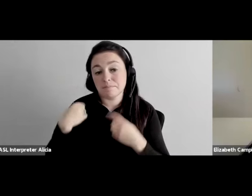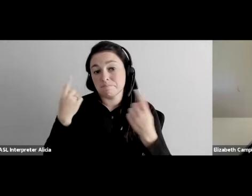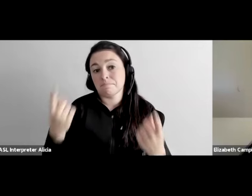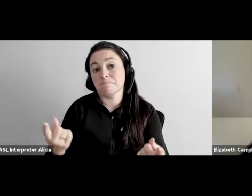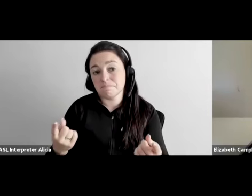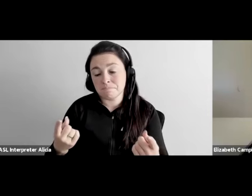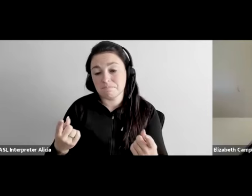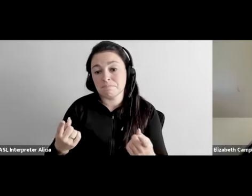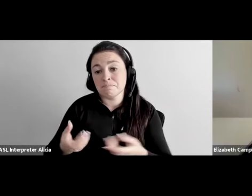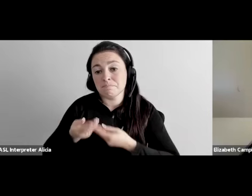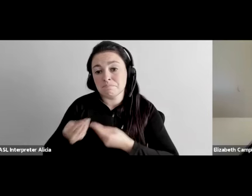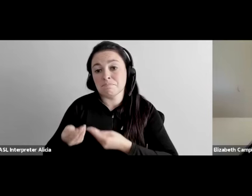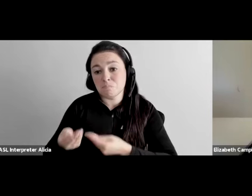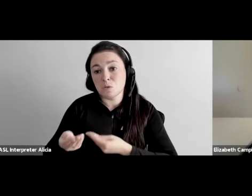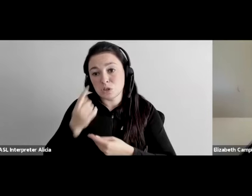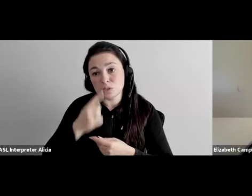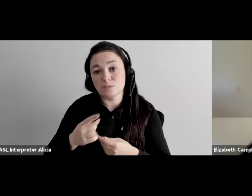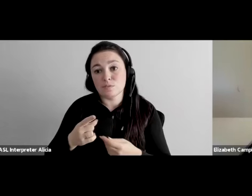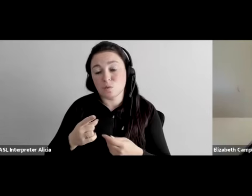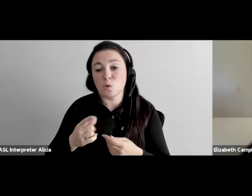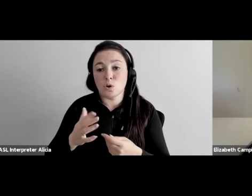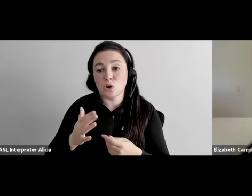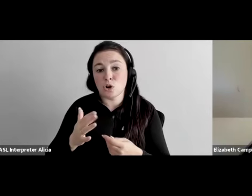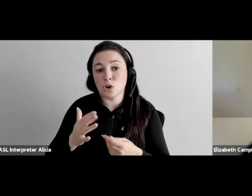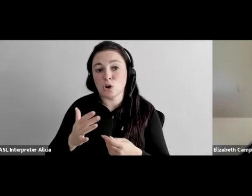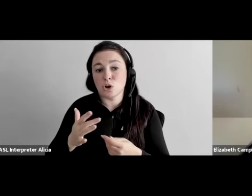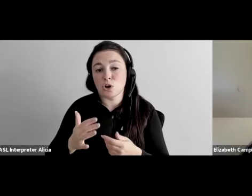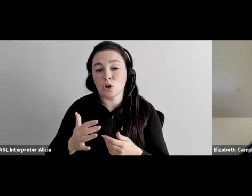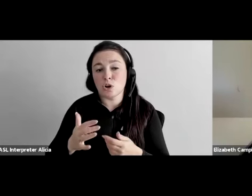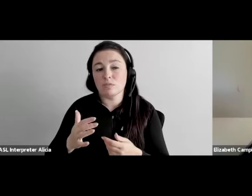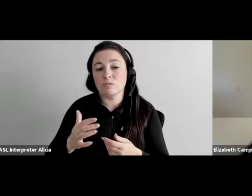nursed for three almost four years through